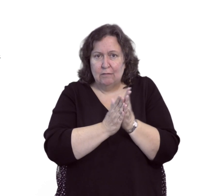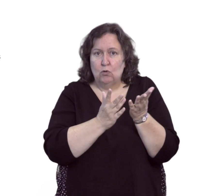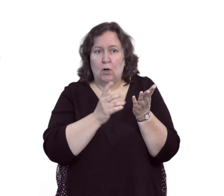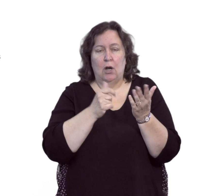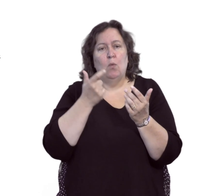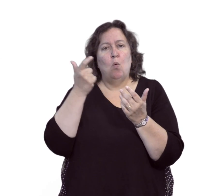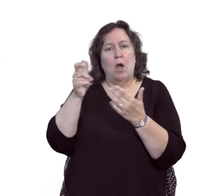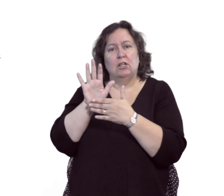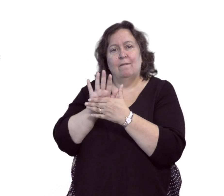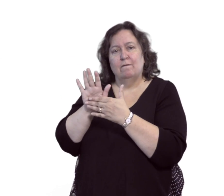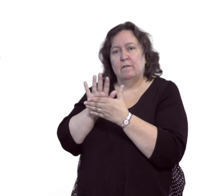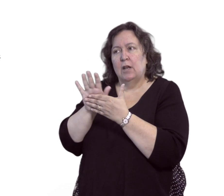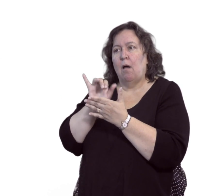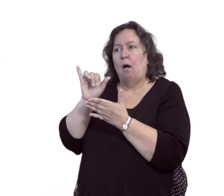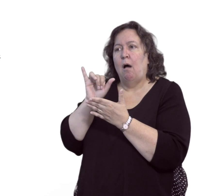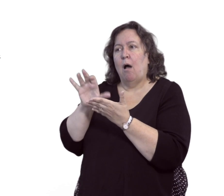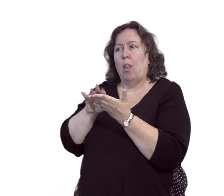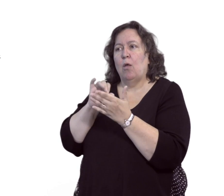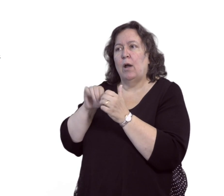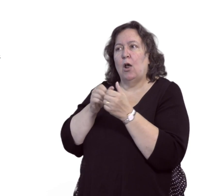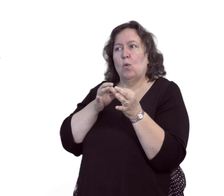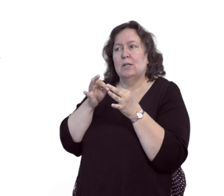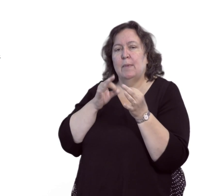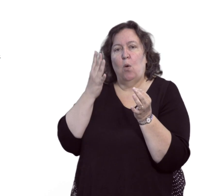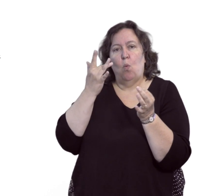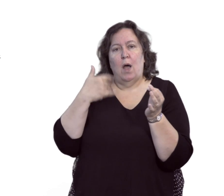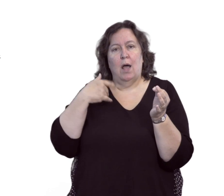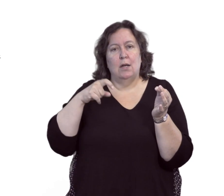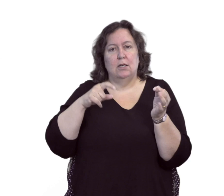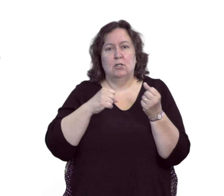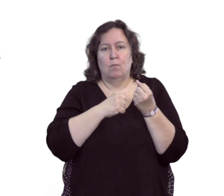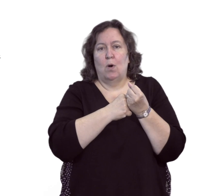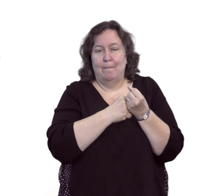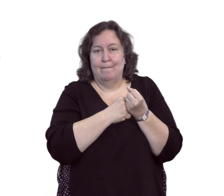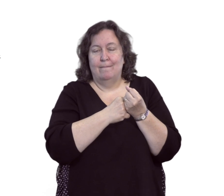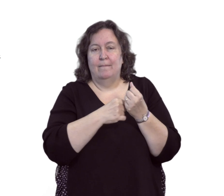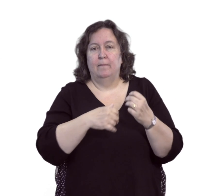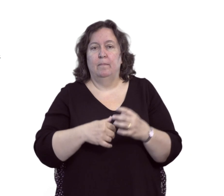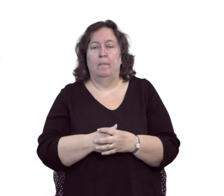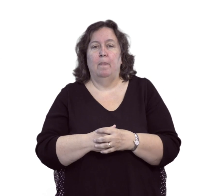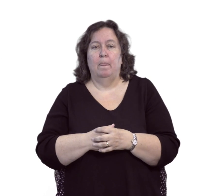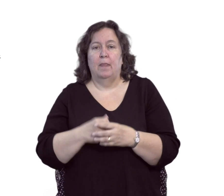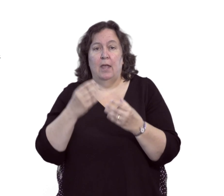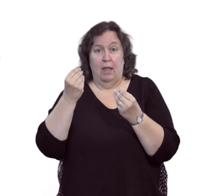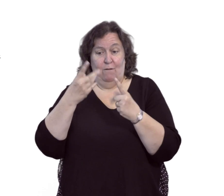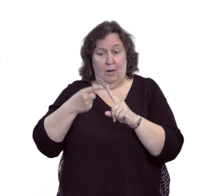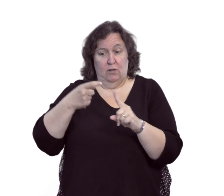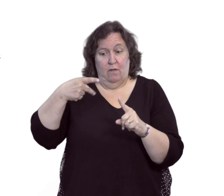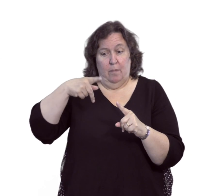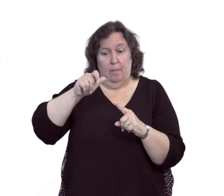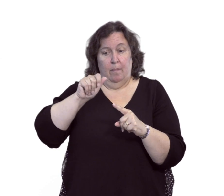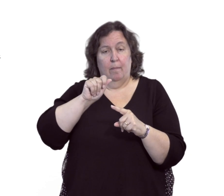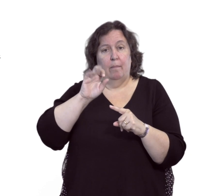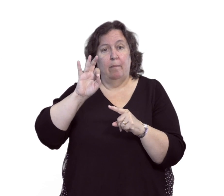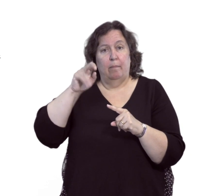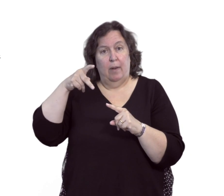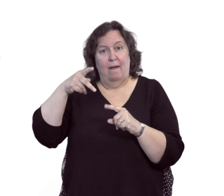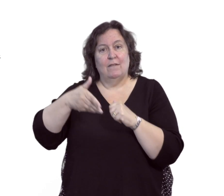to be able to explain the reasons for support. The information from the PLAAFP leads to the goal